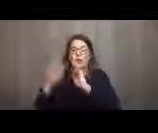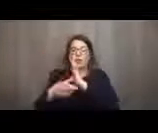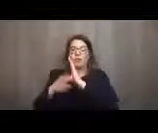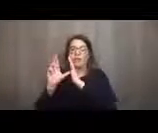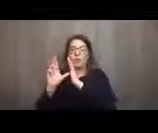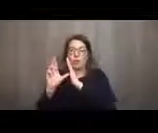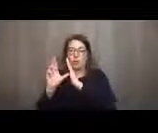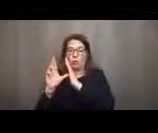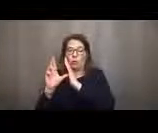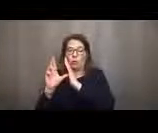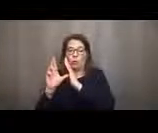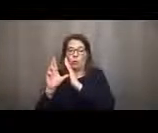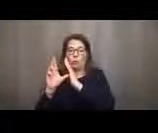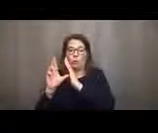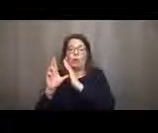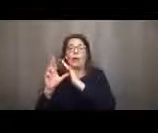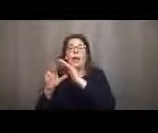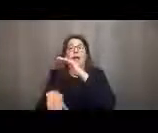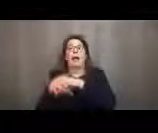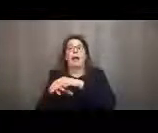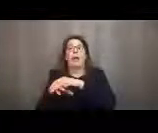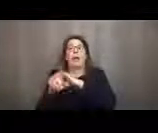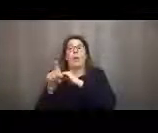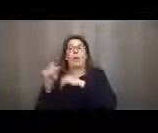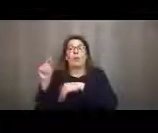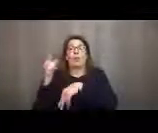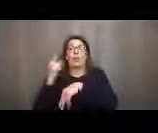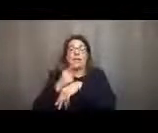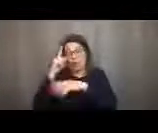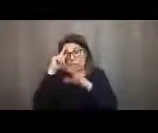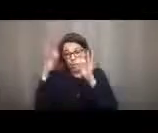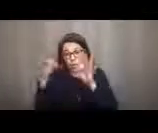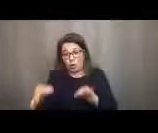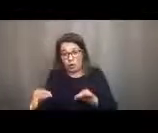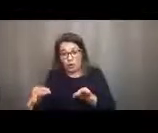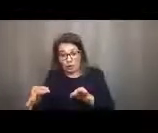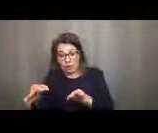And the Institution has 120 days for determining non .. .